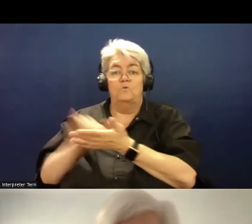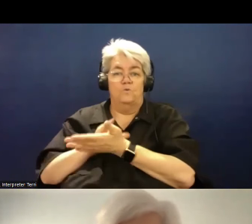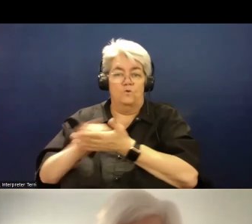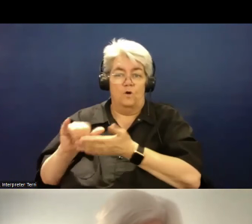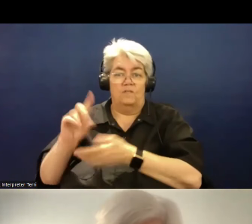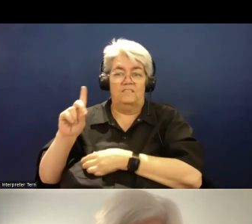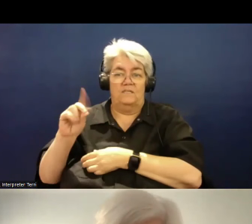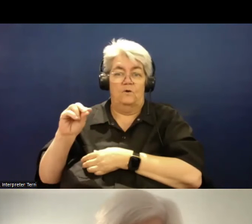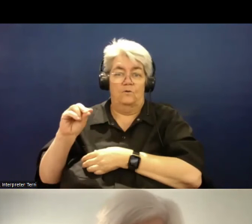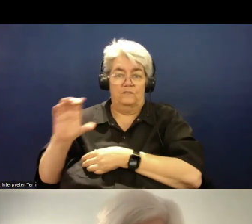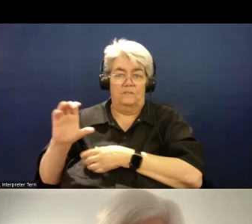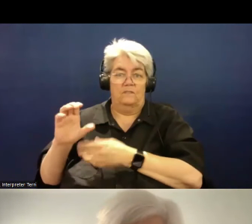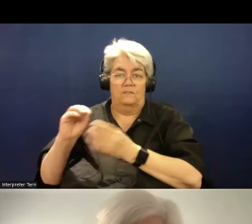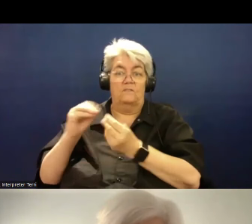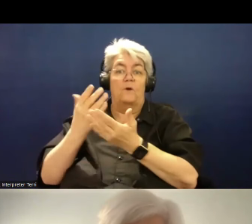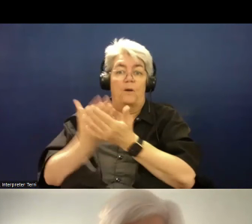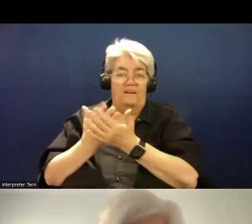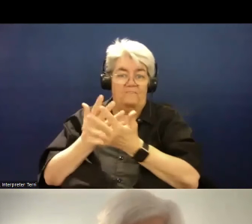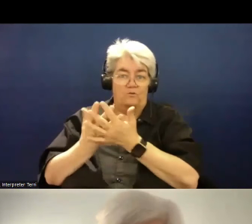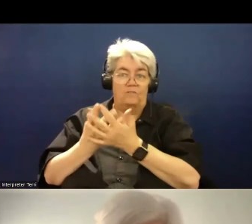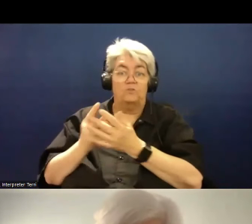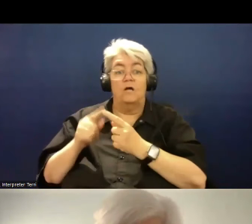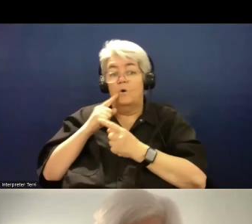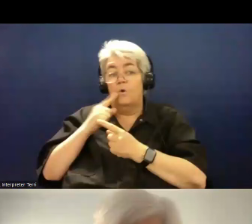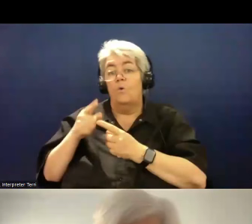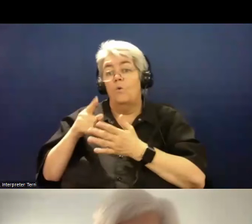TALKING ABOUT WHAT A DIFFERENCE IT WOULD HAVE MADE IF THERE WAS COMMUNITY